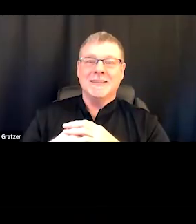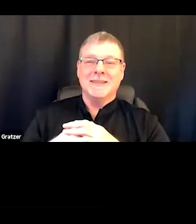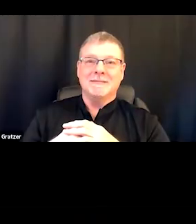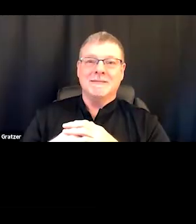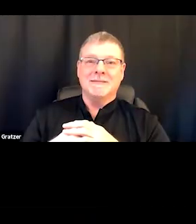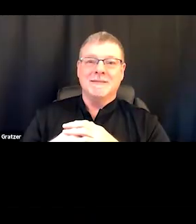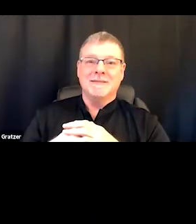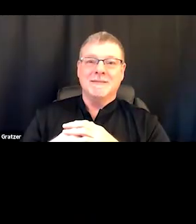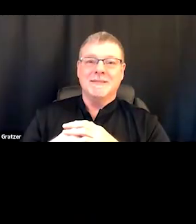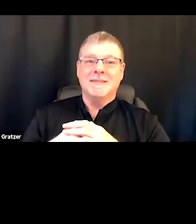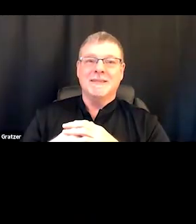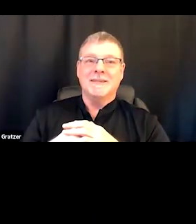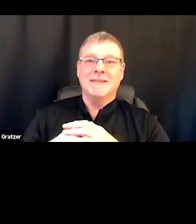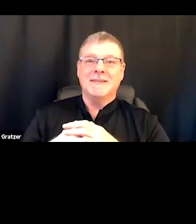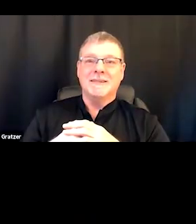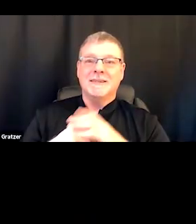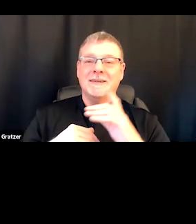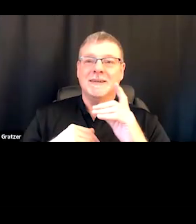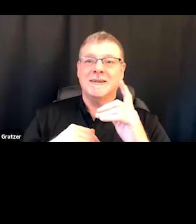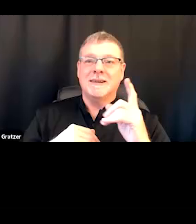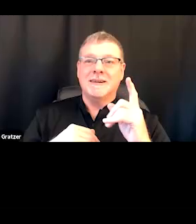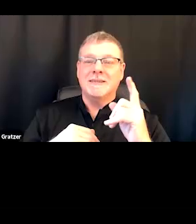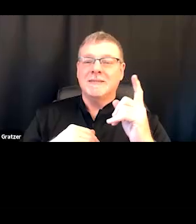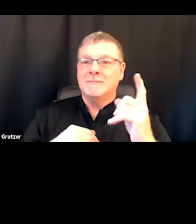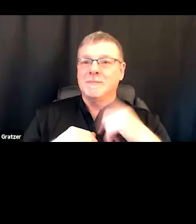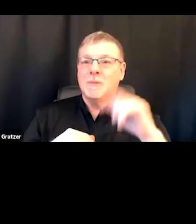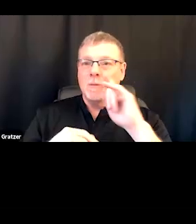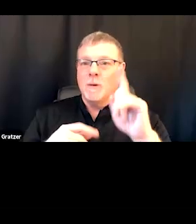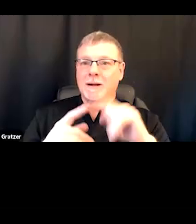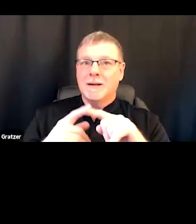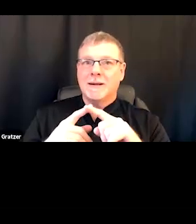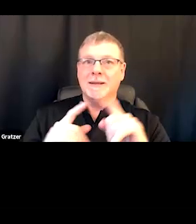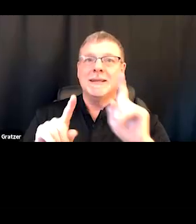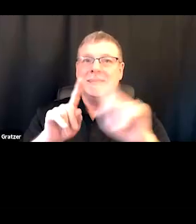So we, I'm going to talk about the different response options